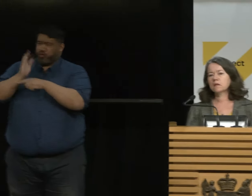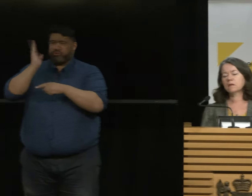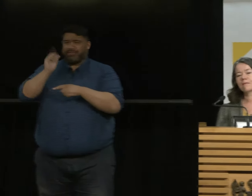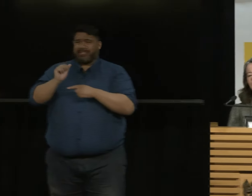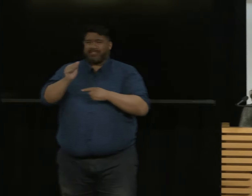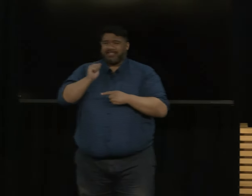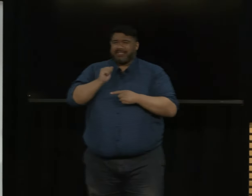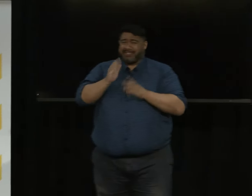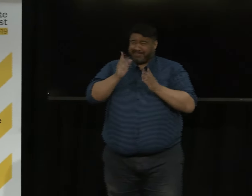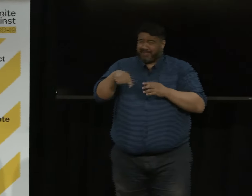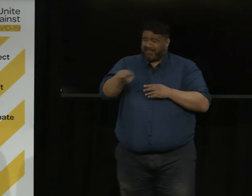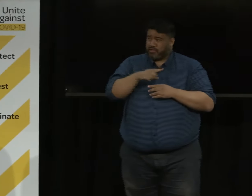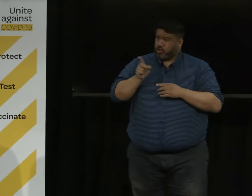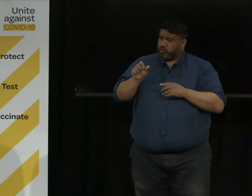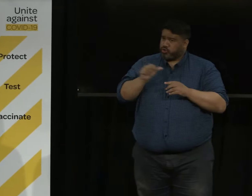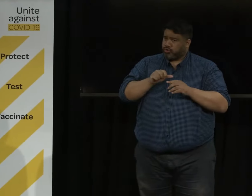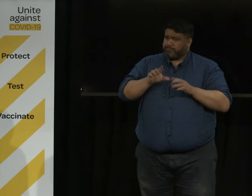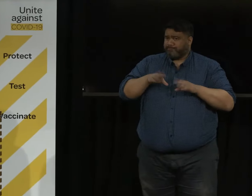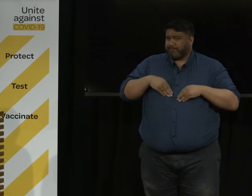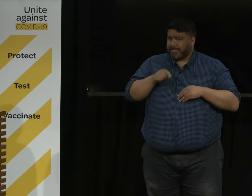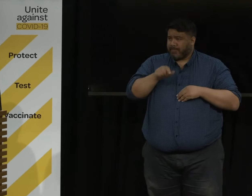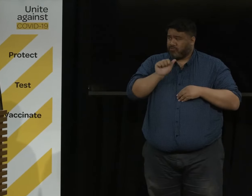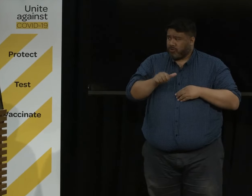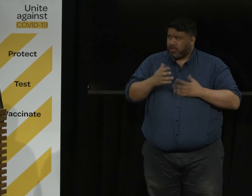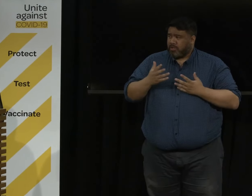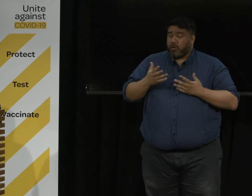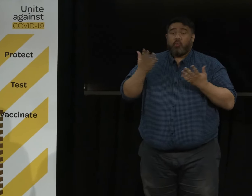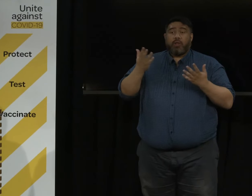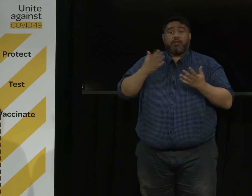Spivak to you at least